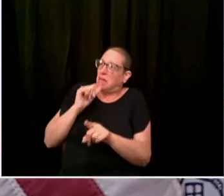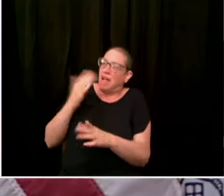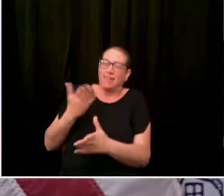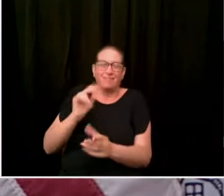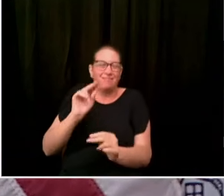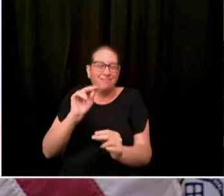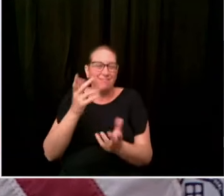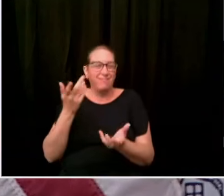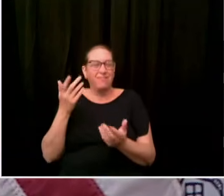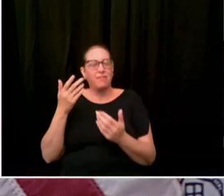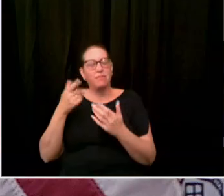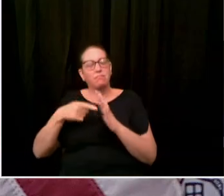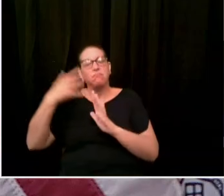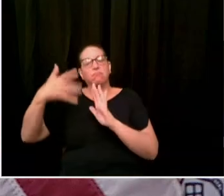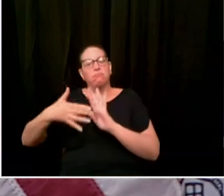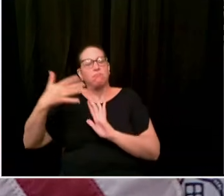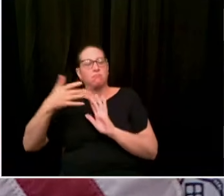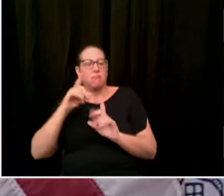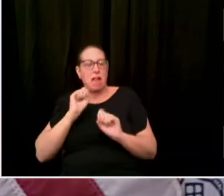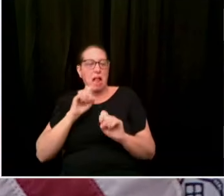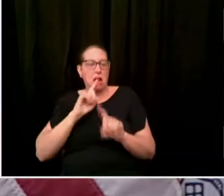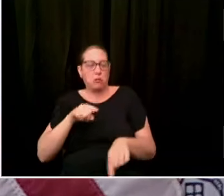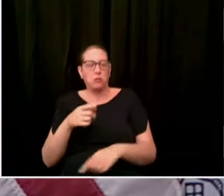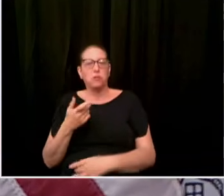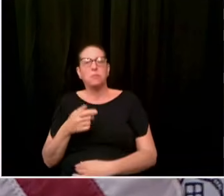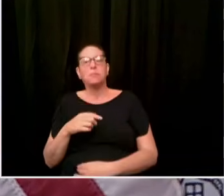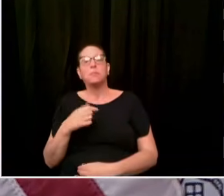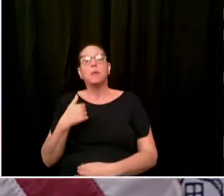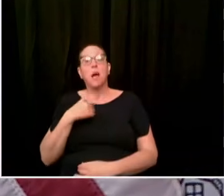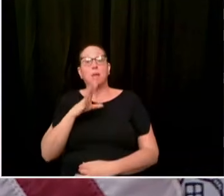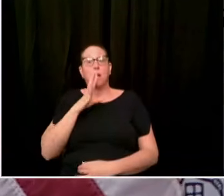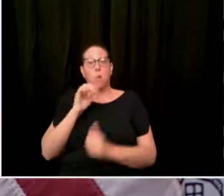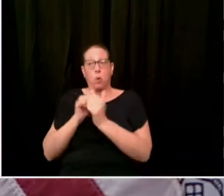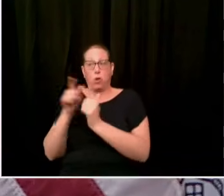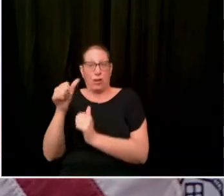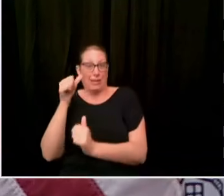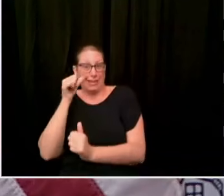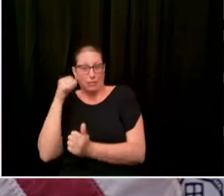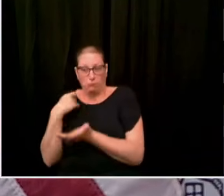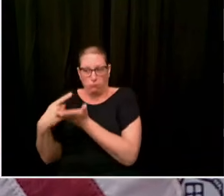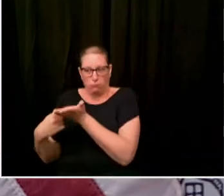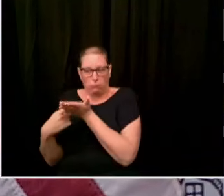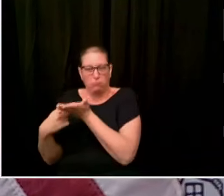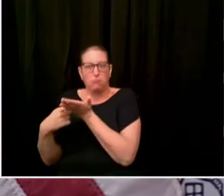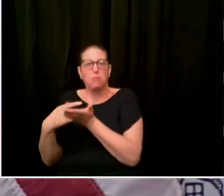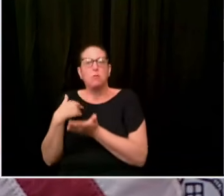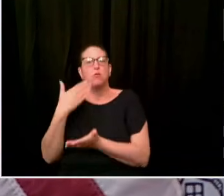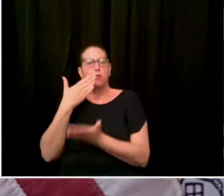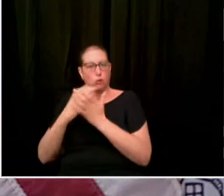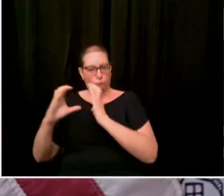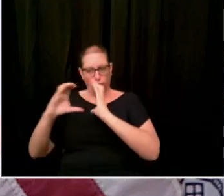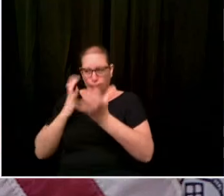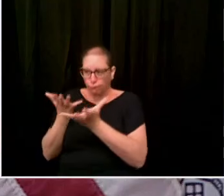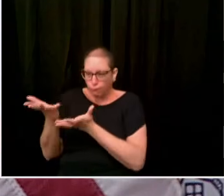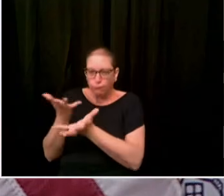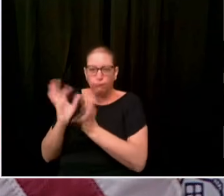BARBO YESTERDAY. WE HAD A GOOD AND CONSTRUCTIVE CONVERSATION. WE TALKED ABOUT THE CONCERNS I'VE